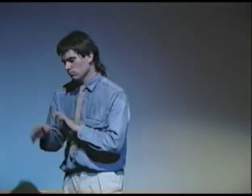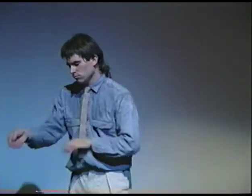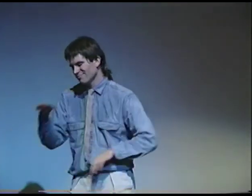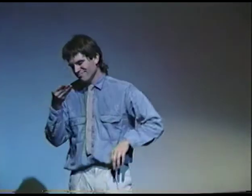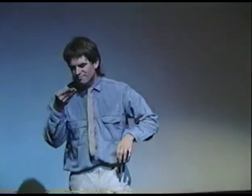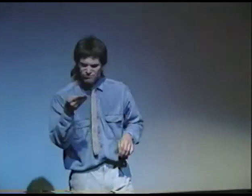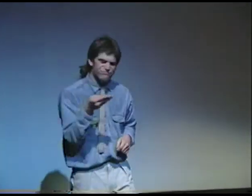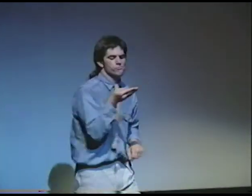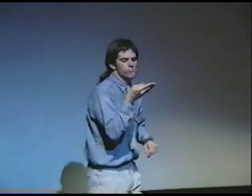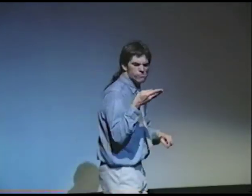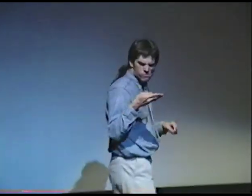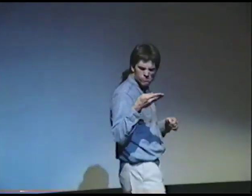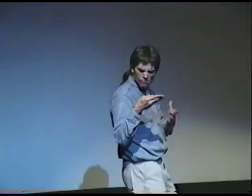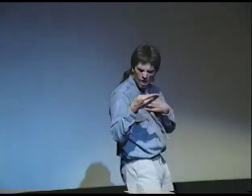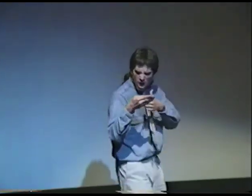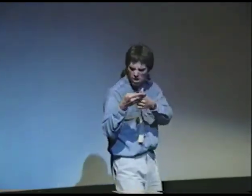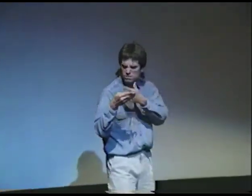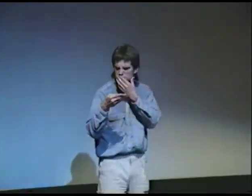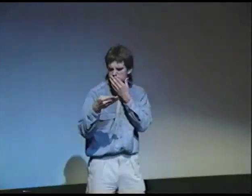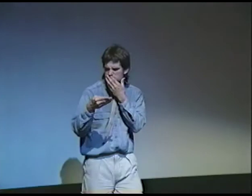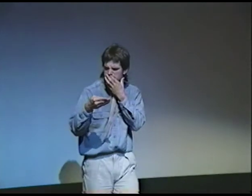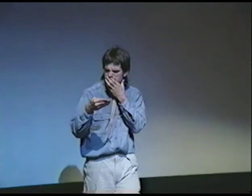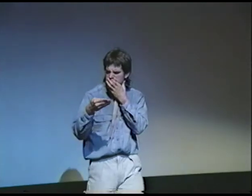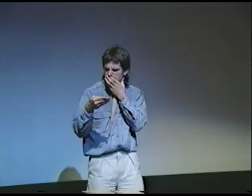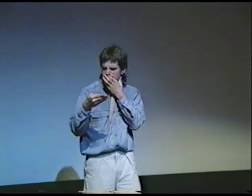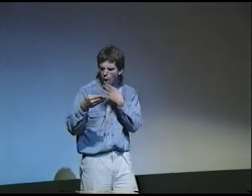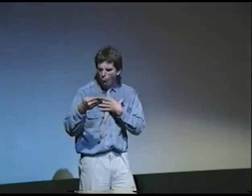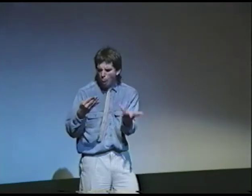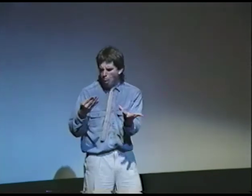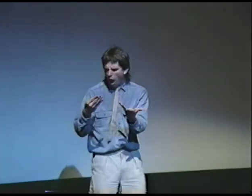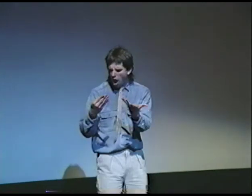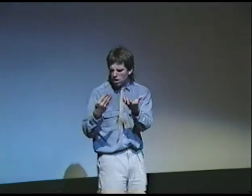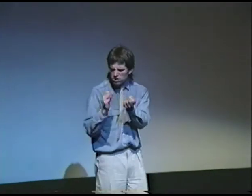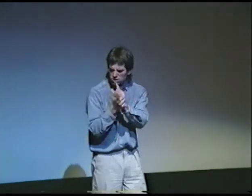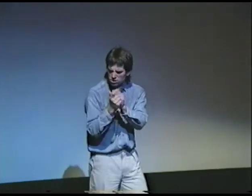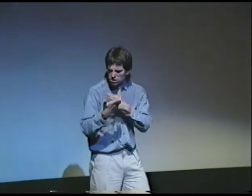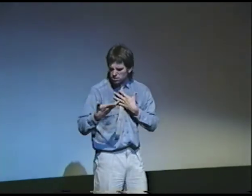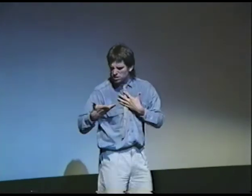Or I can type out the poem, think